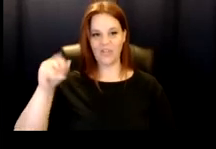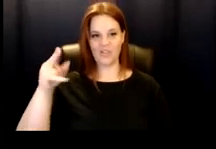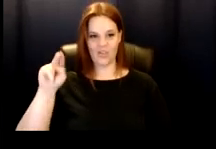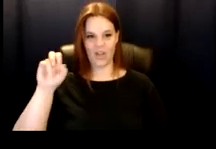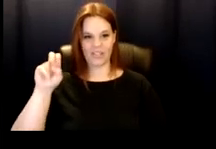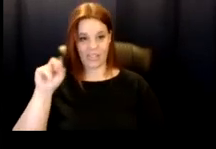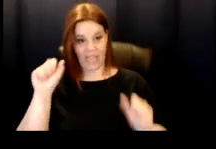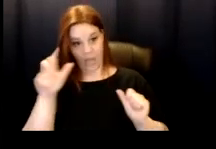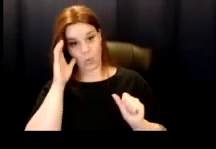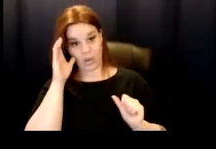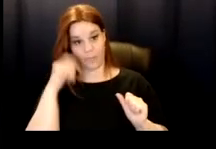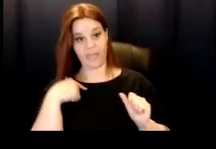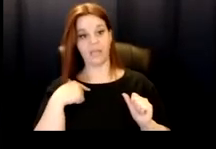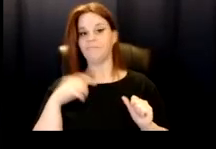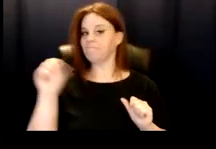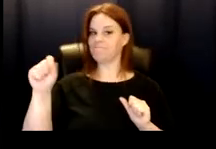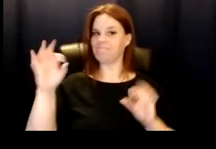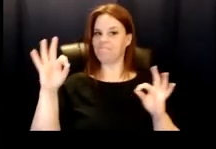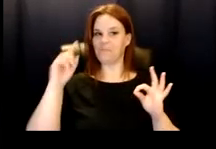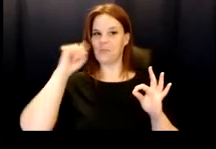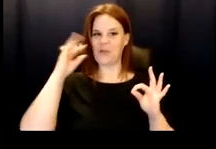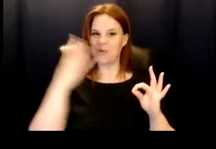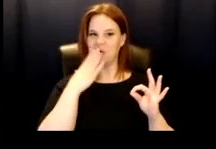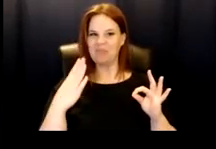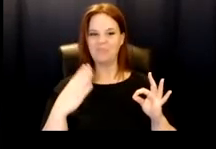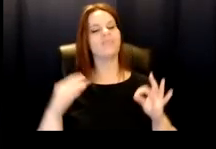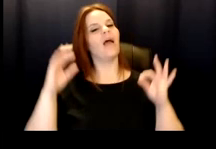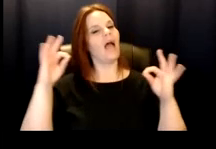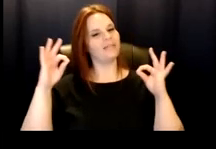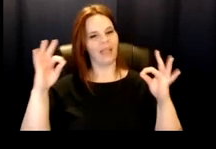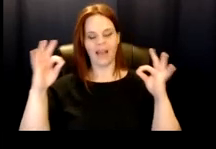Yep. You sound great. >> PHIL RUMRILL: Excellent, excellent. Well,